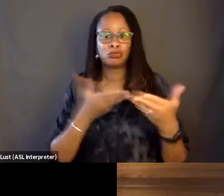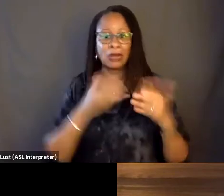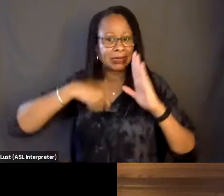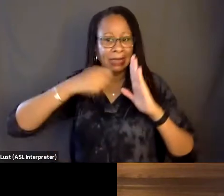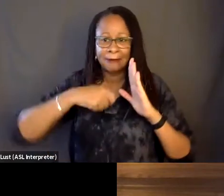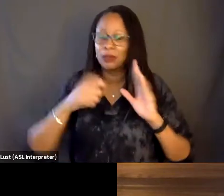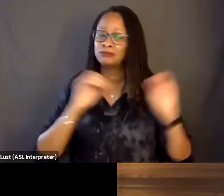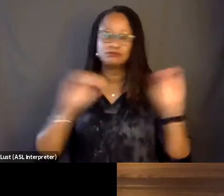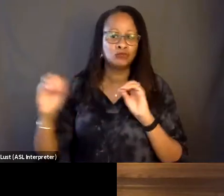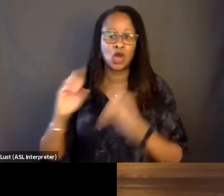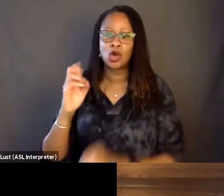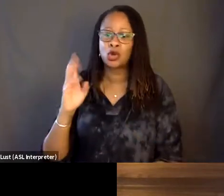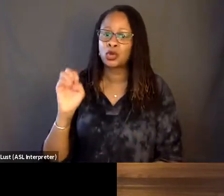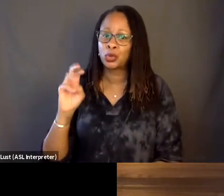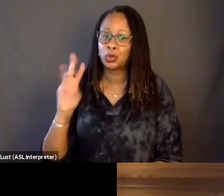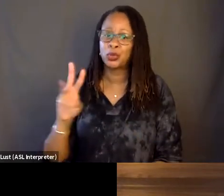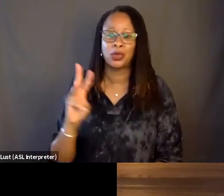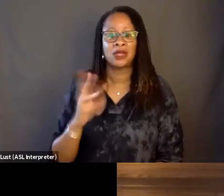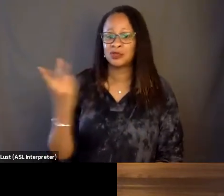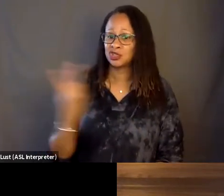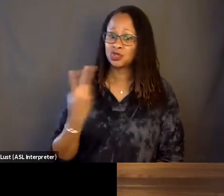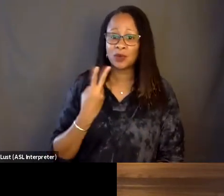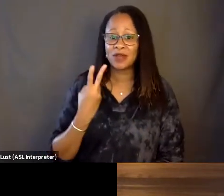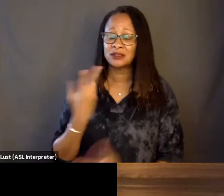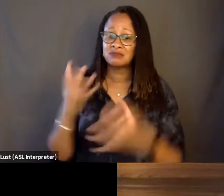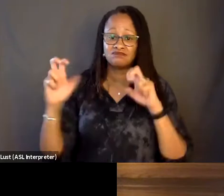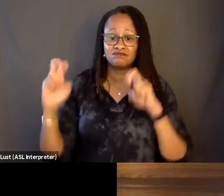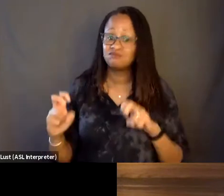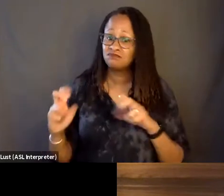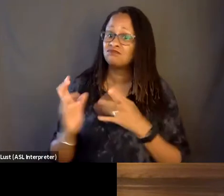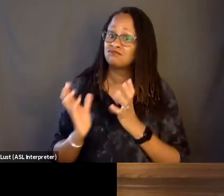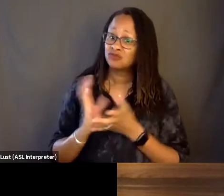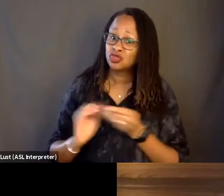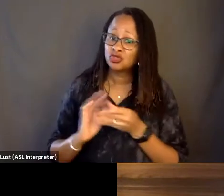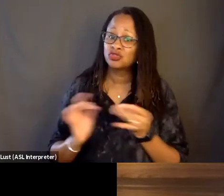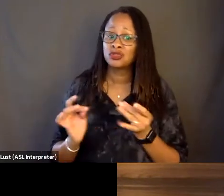We just got together and bonded, and it was just crying and crying.